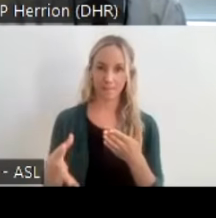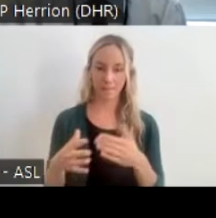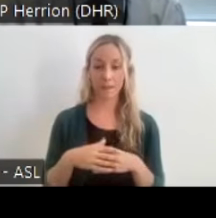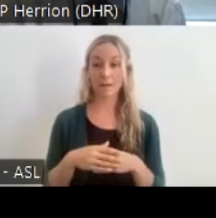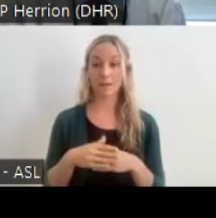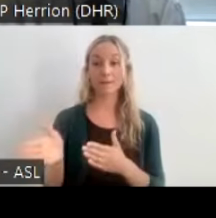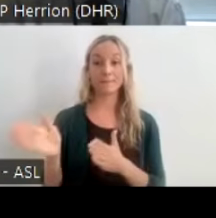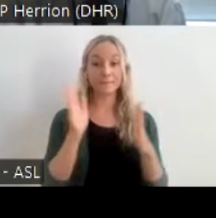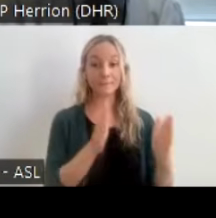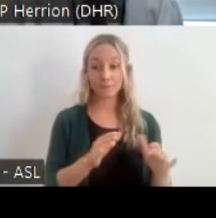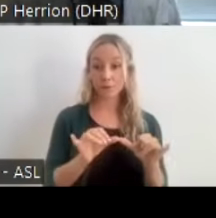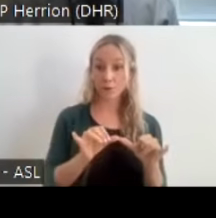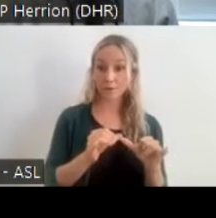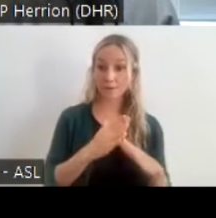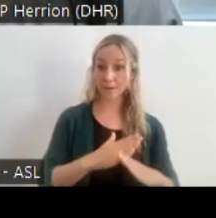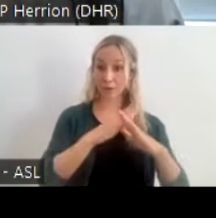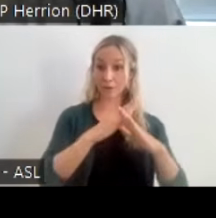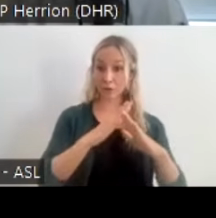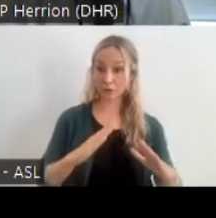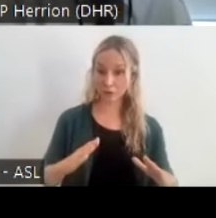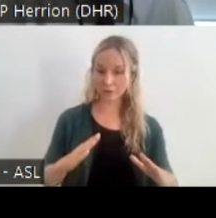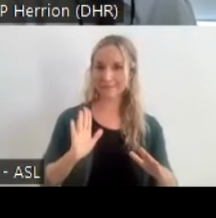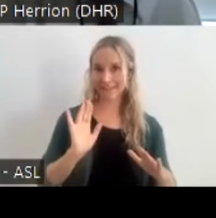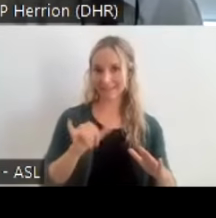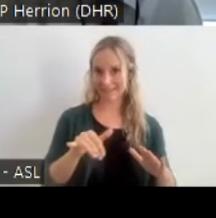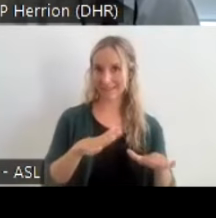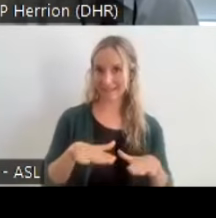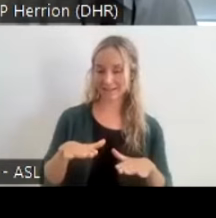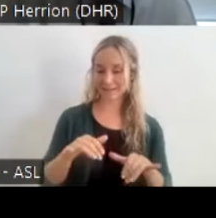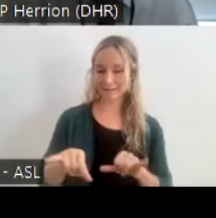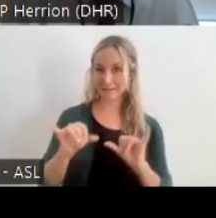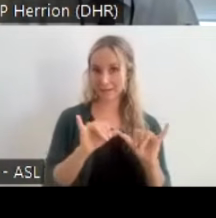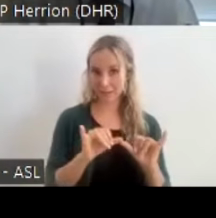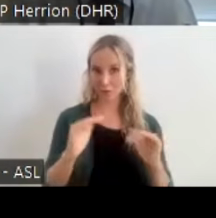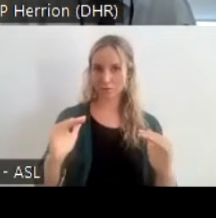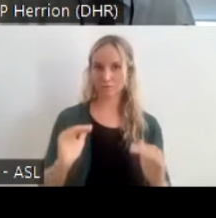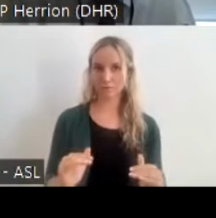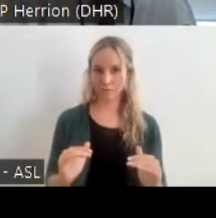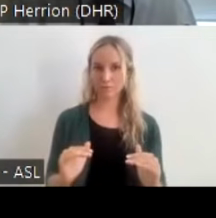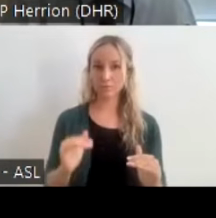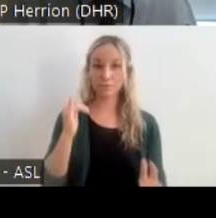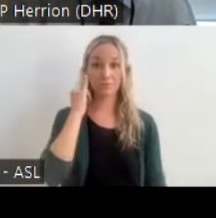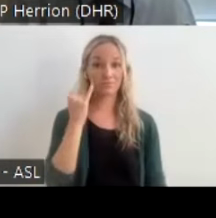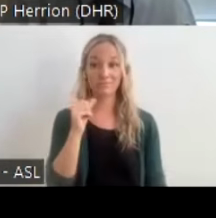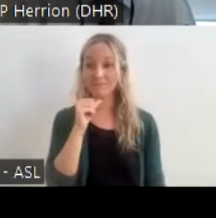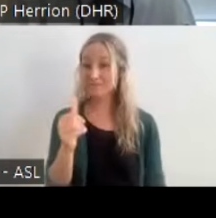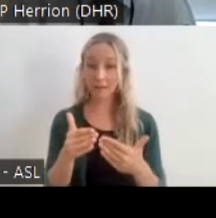accomplishable or not being able to be carried out without much difficulty or expense, place of public accommodation